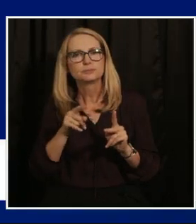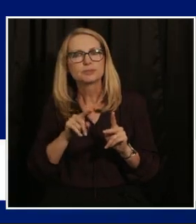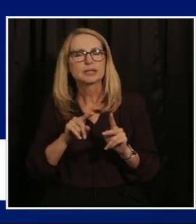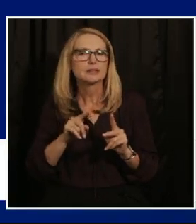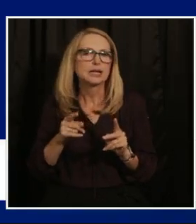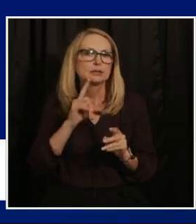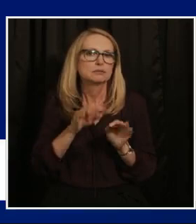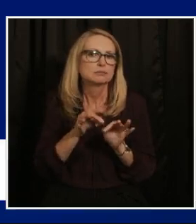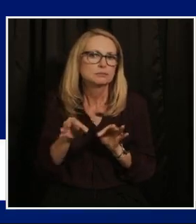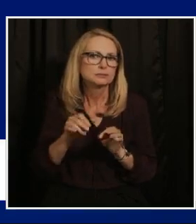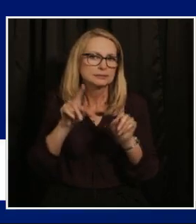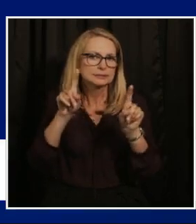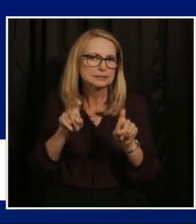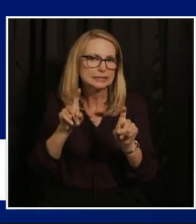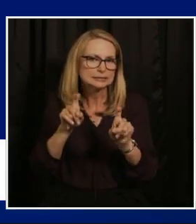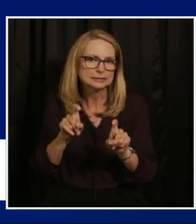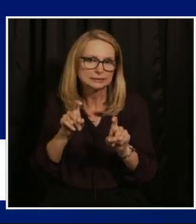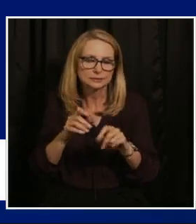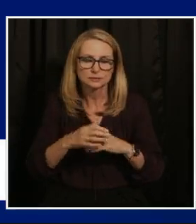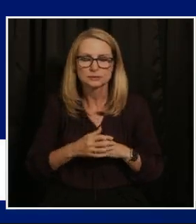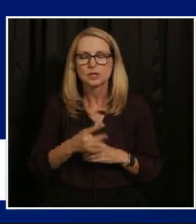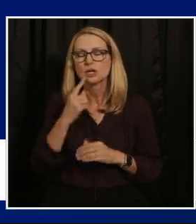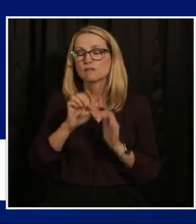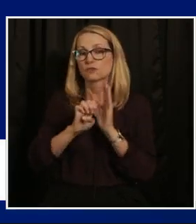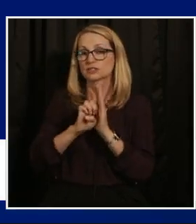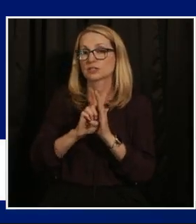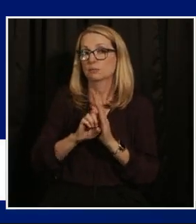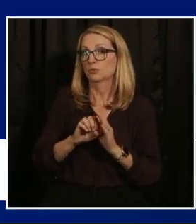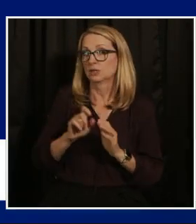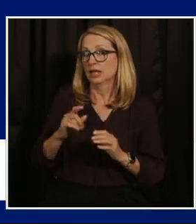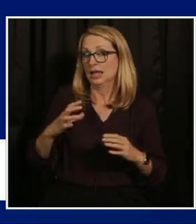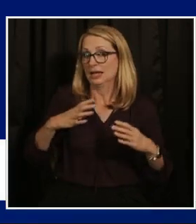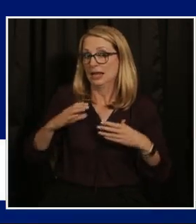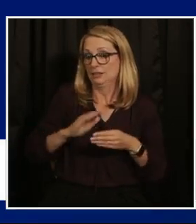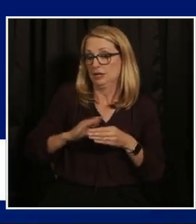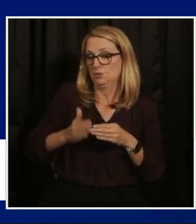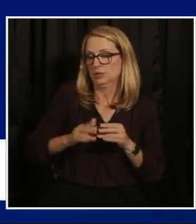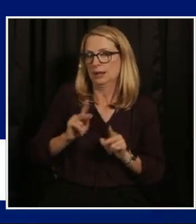frame so for example on holiday weekends individuals might delay seeking testing